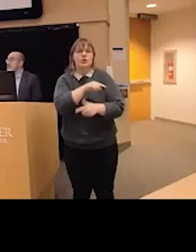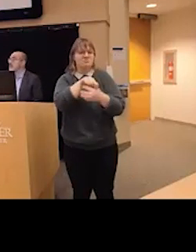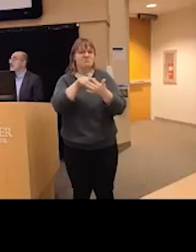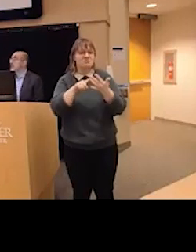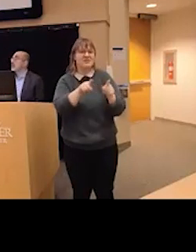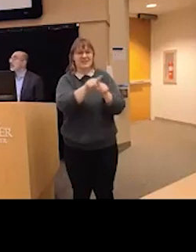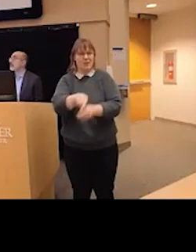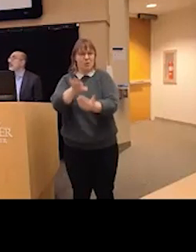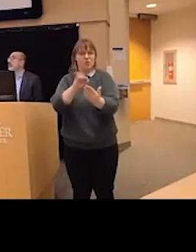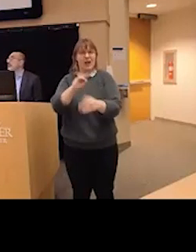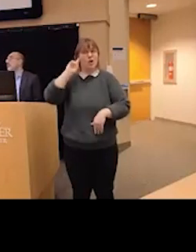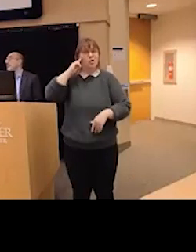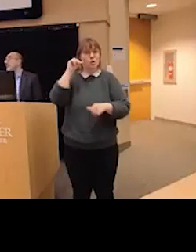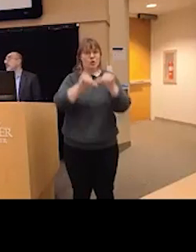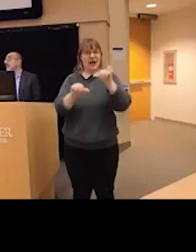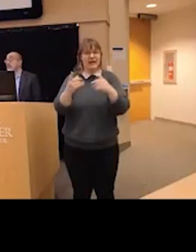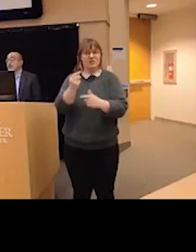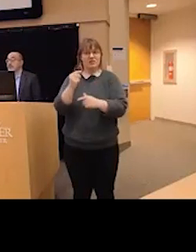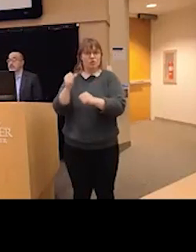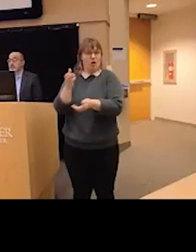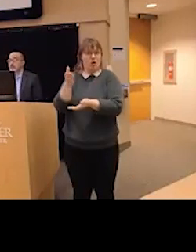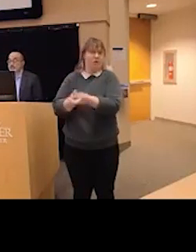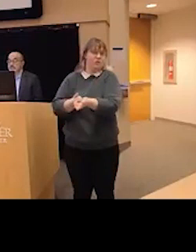Neuroscience is very strong in that it really supports the idea of chronic pain as a chronic